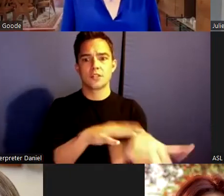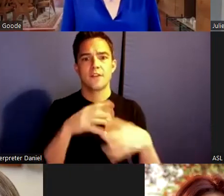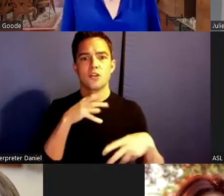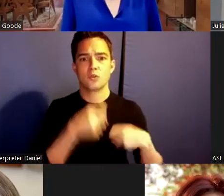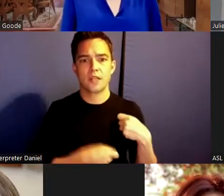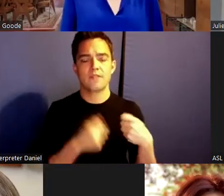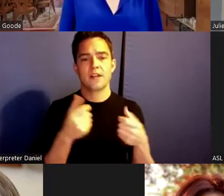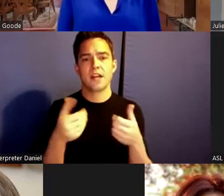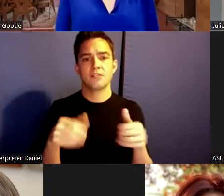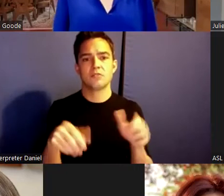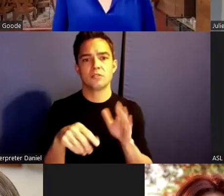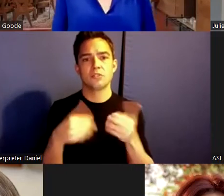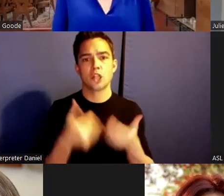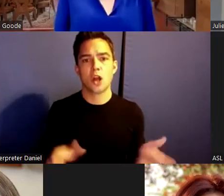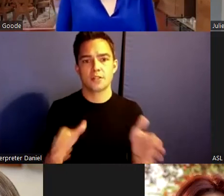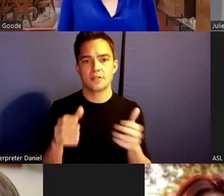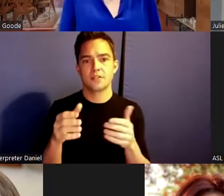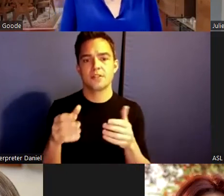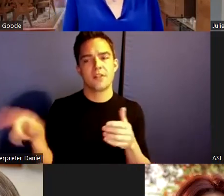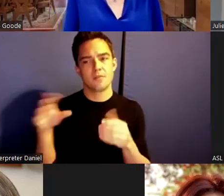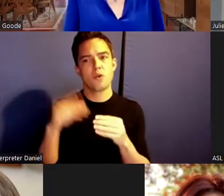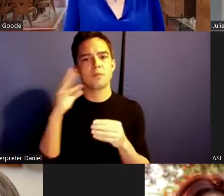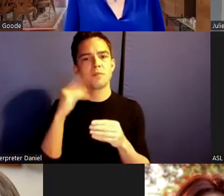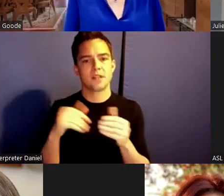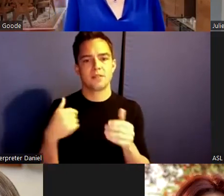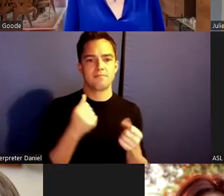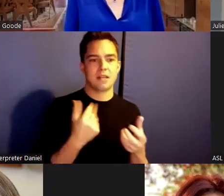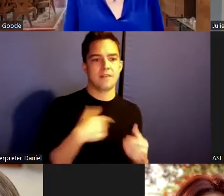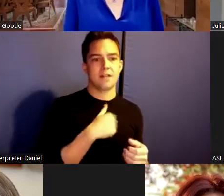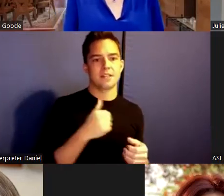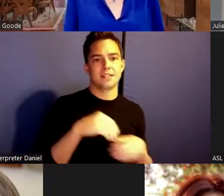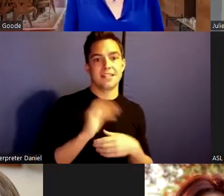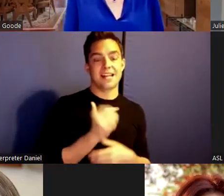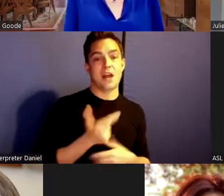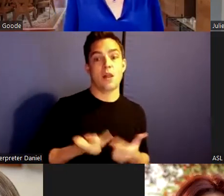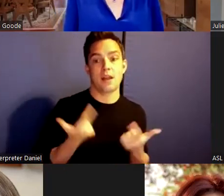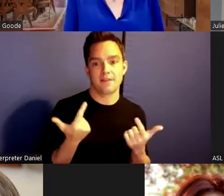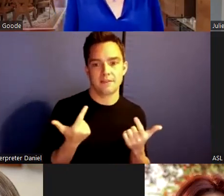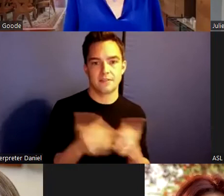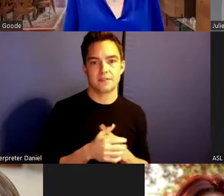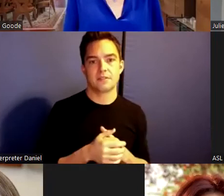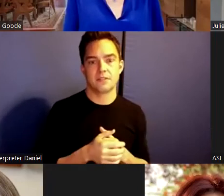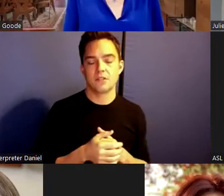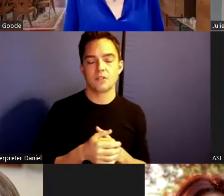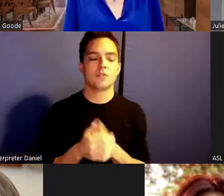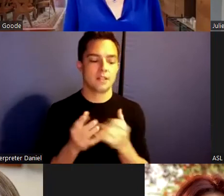loss, I think than many of us have been in our own lives. And I think finally, the finally, I